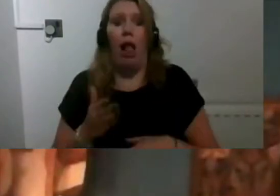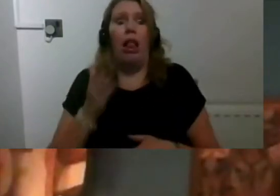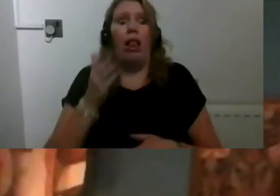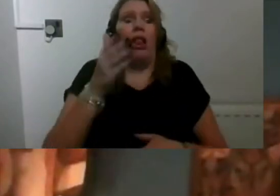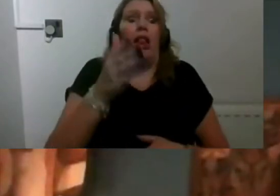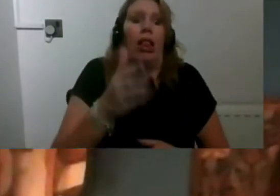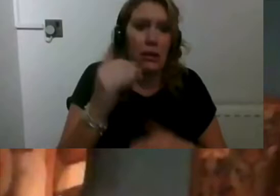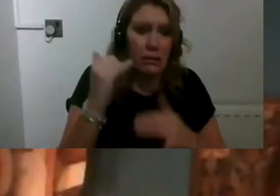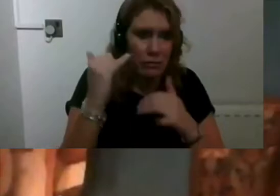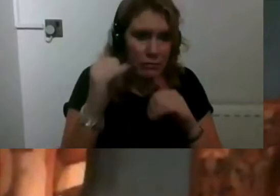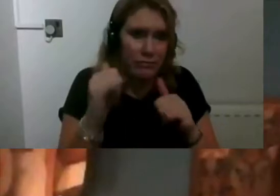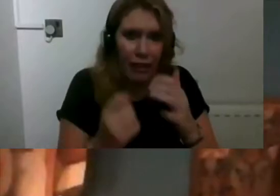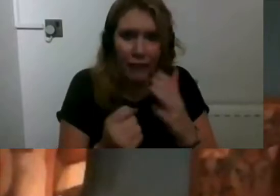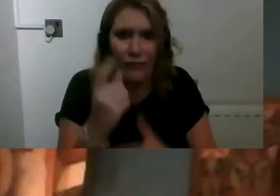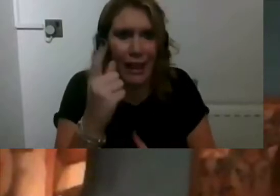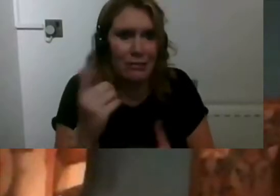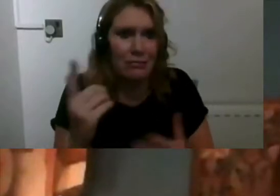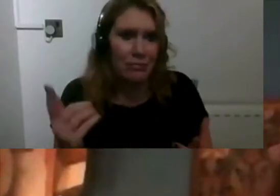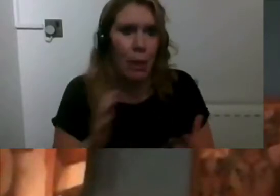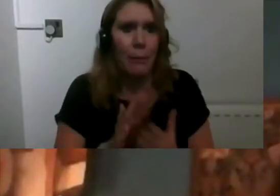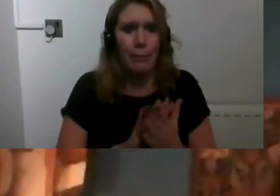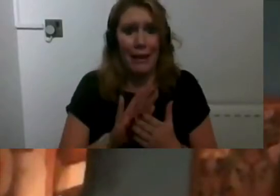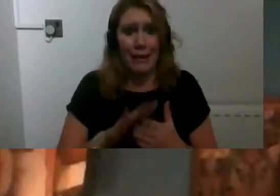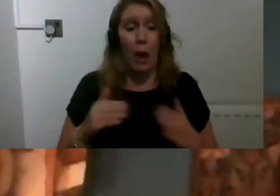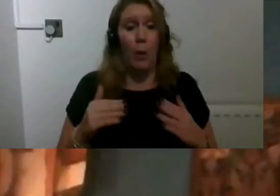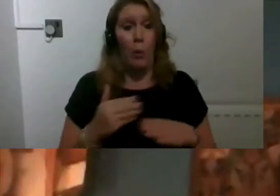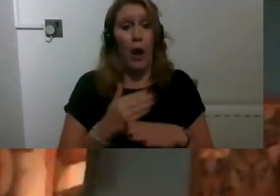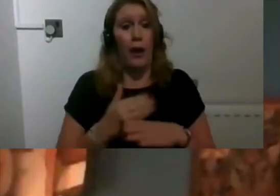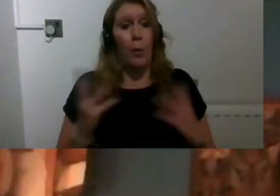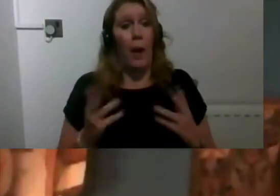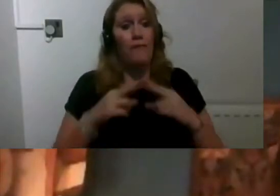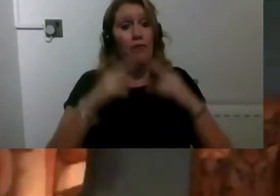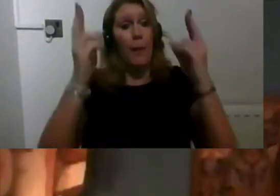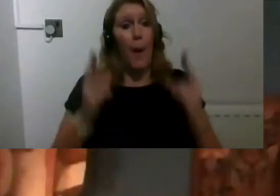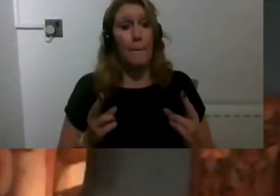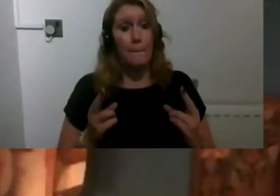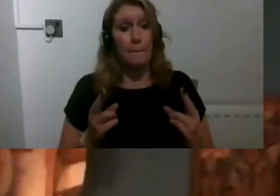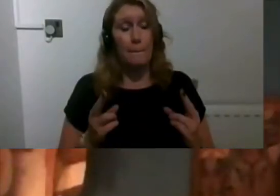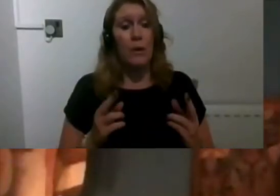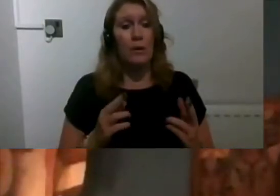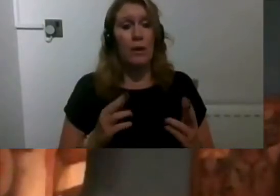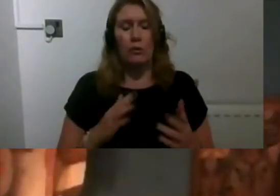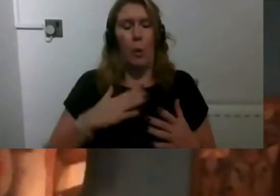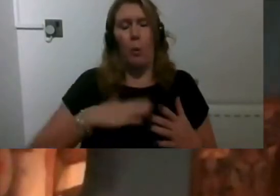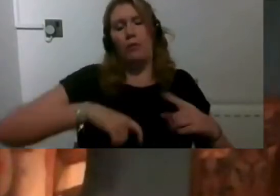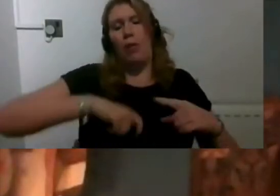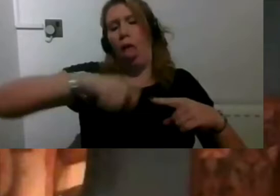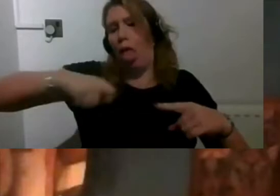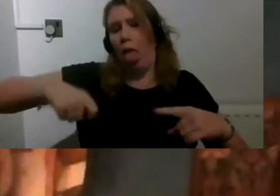working from home. I don't want to go on too long but yeah I have done really well